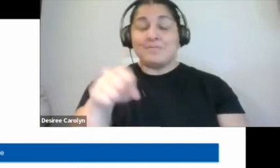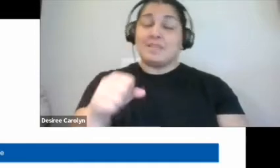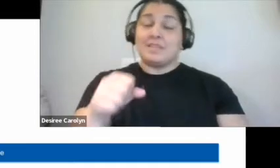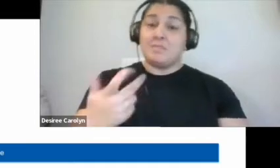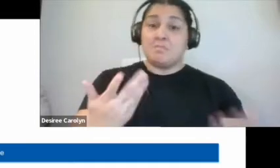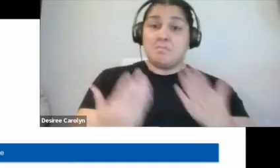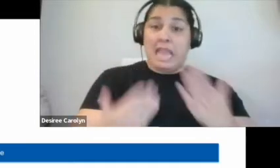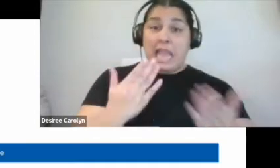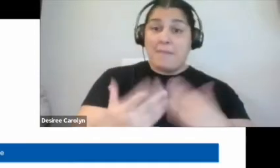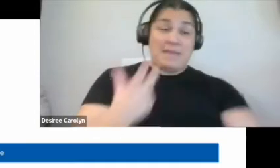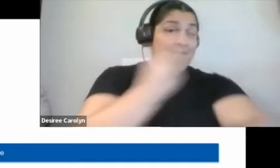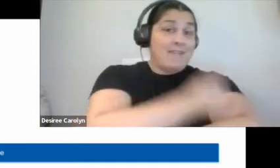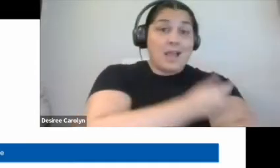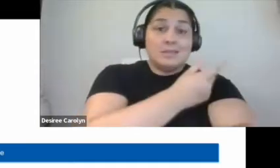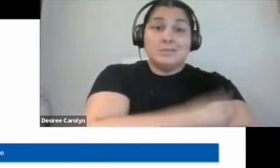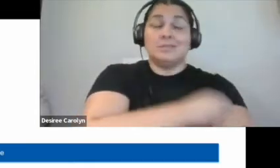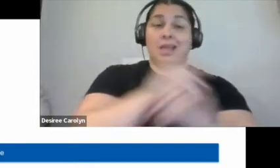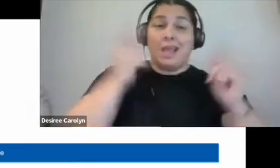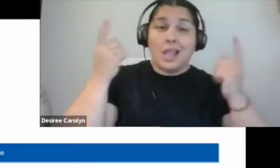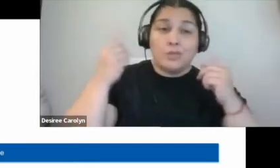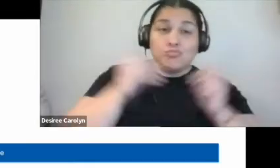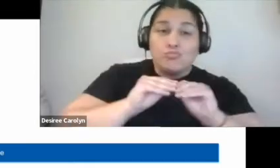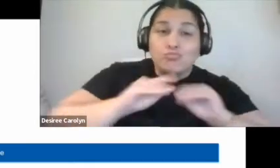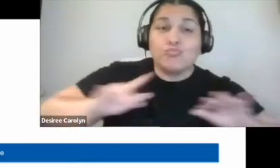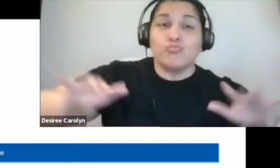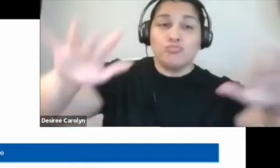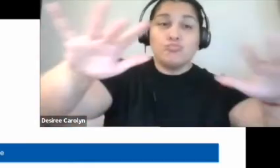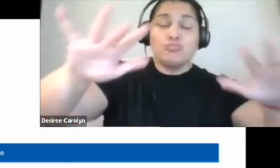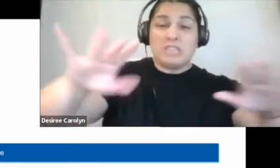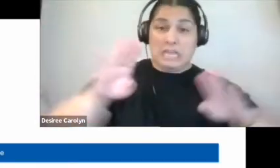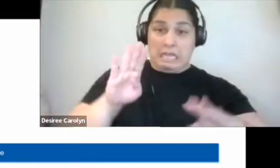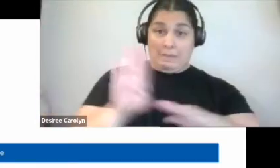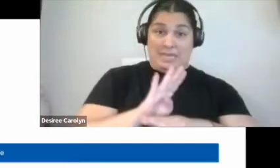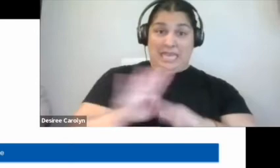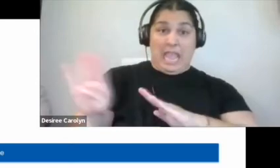were rolled out and things are improving or behaviors changed. I think we have all